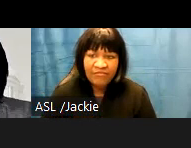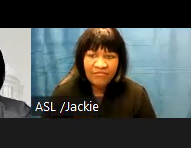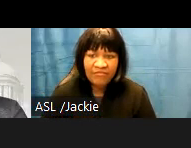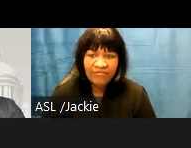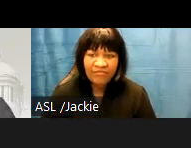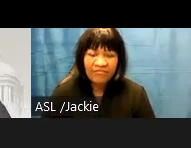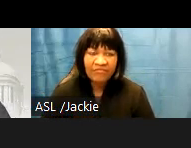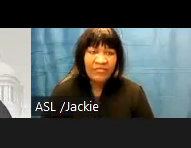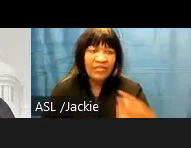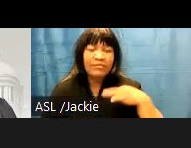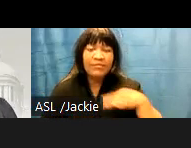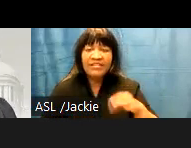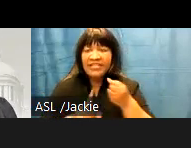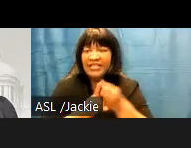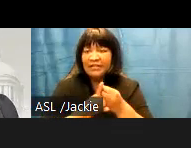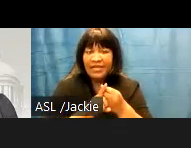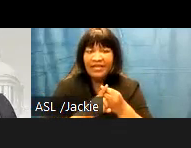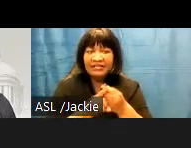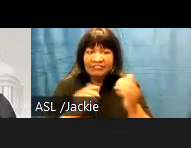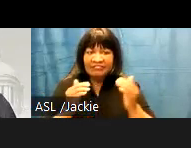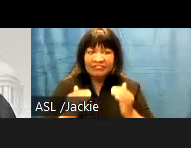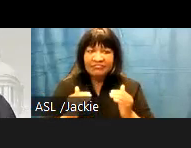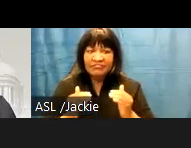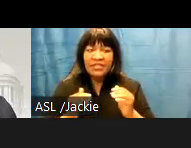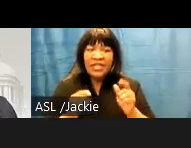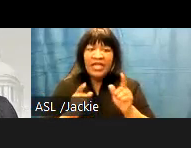Benefit impact. As allowable by federal